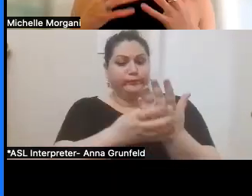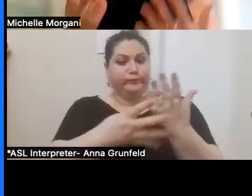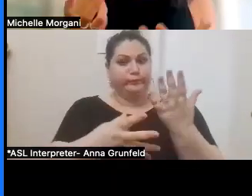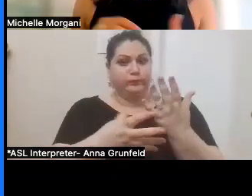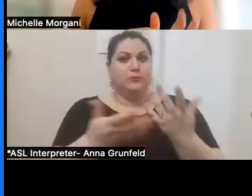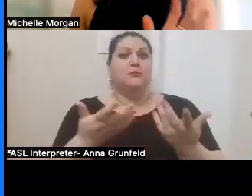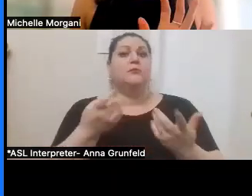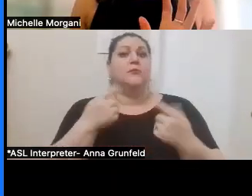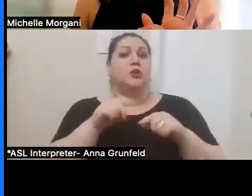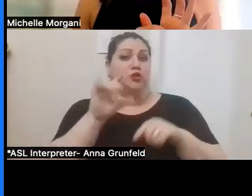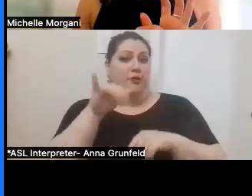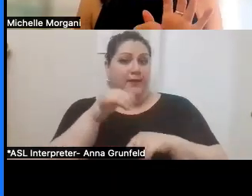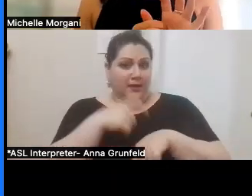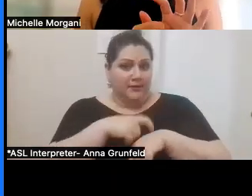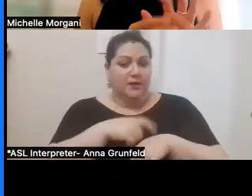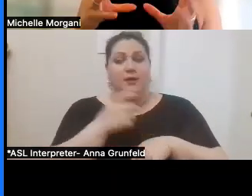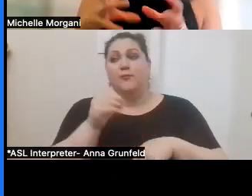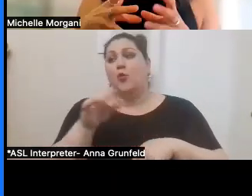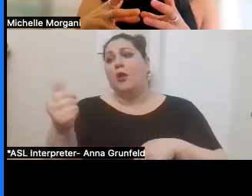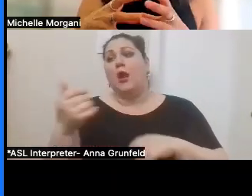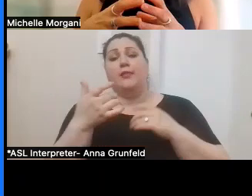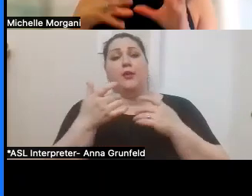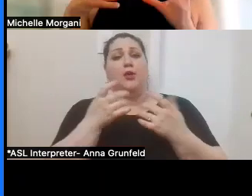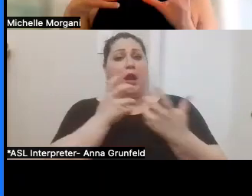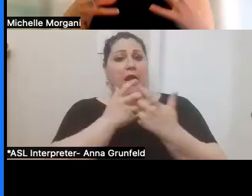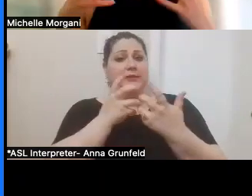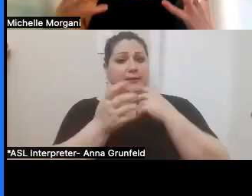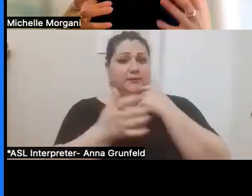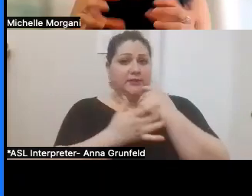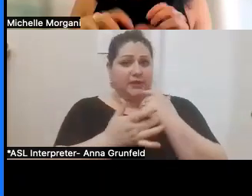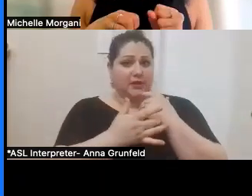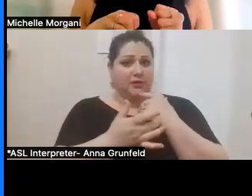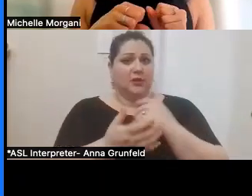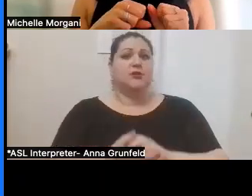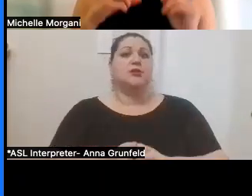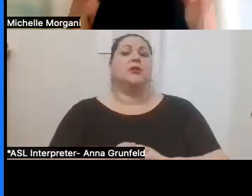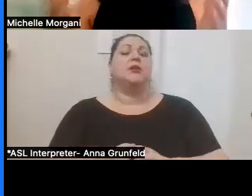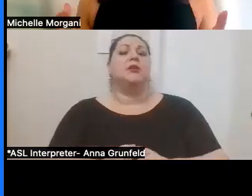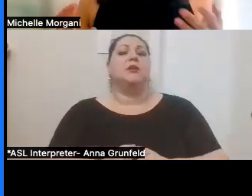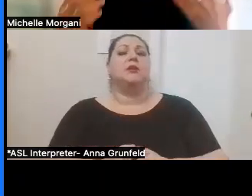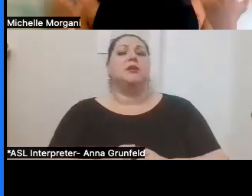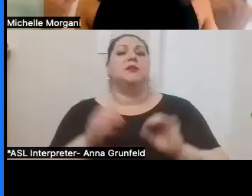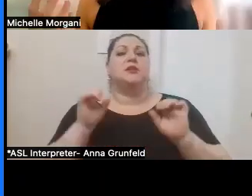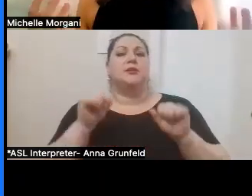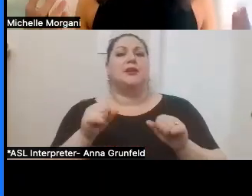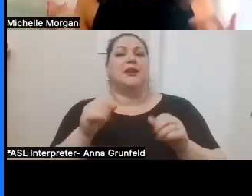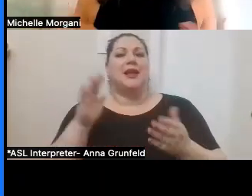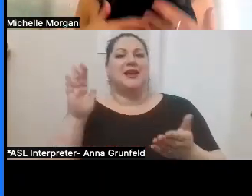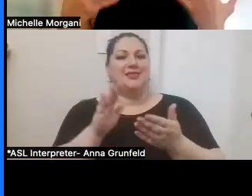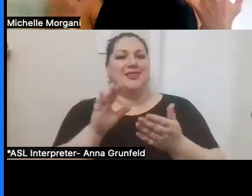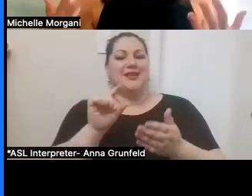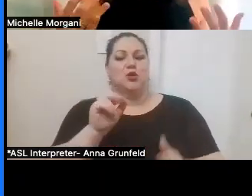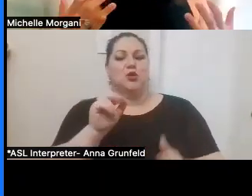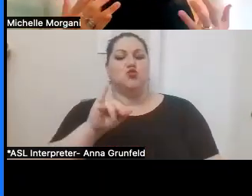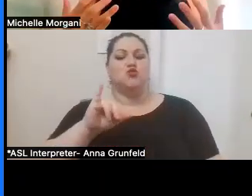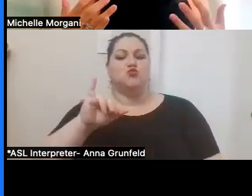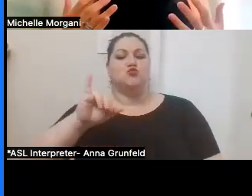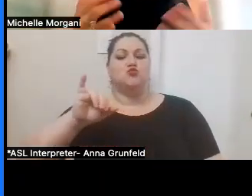Or other adaptive technologies that help actually what they would call like less than the grip. So again, we're in and we have an OT student in an OT placement.